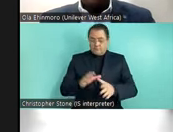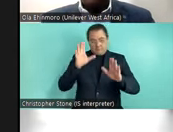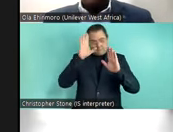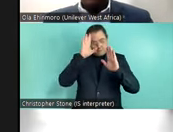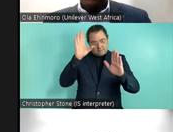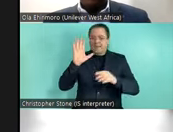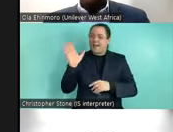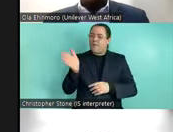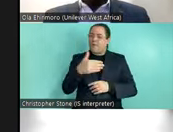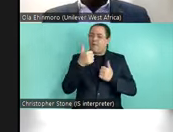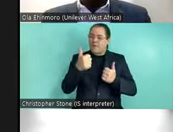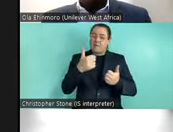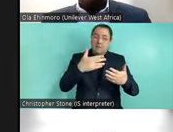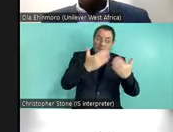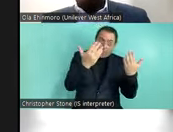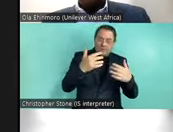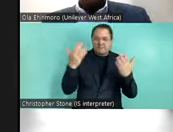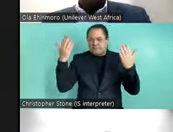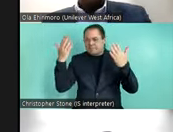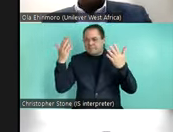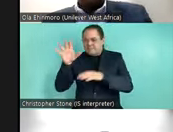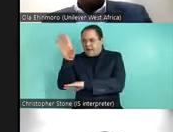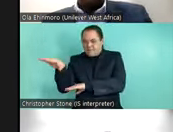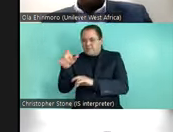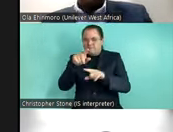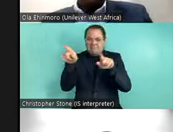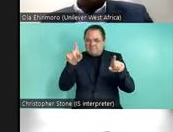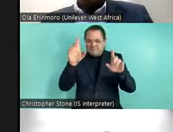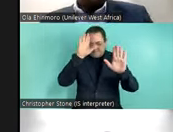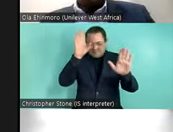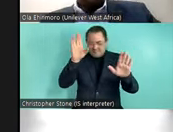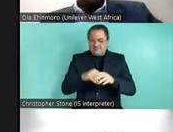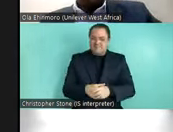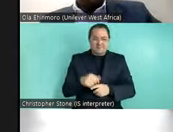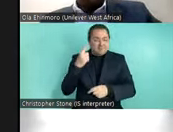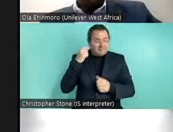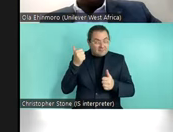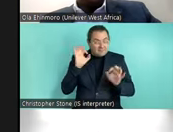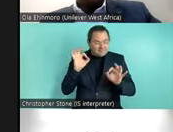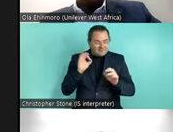good afternoon depending on where you are. I hope you can all hear.